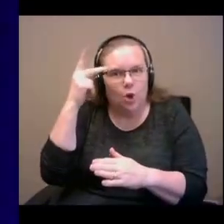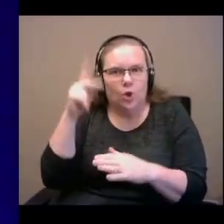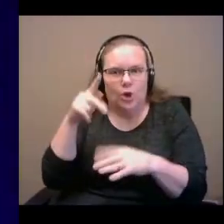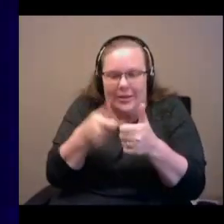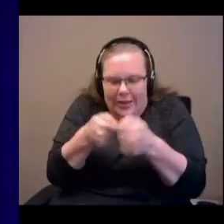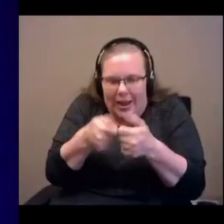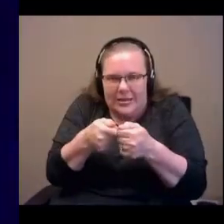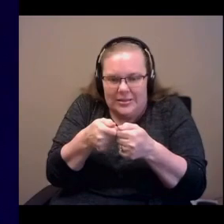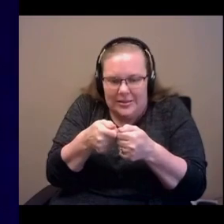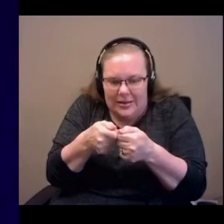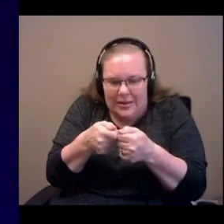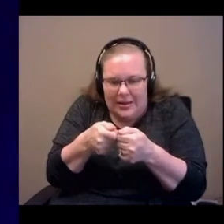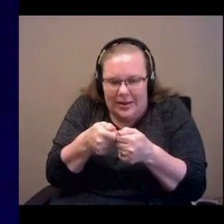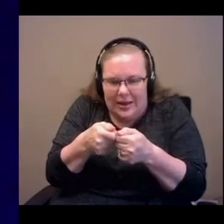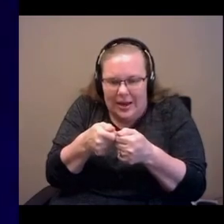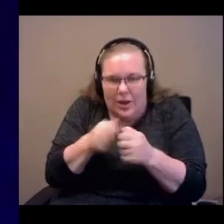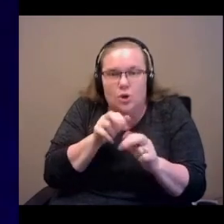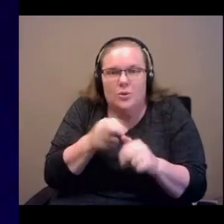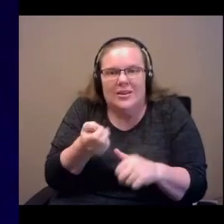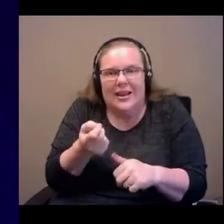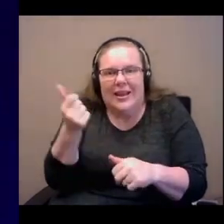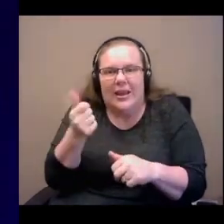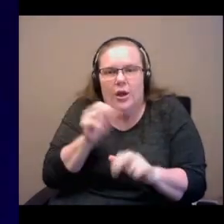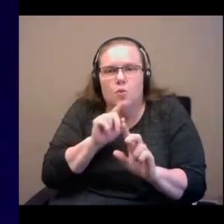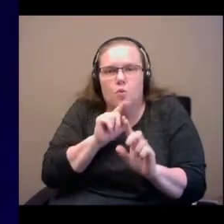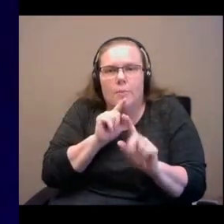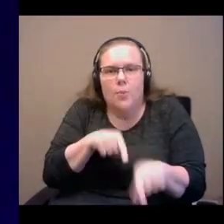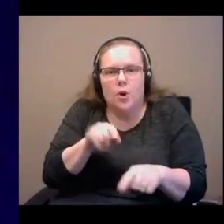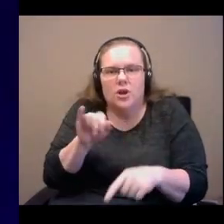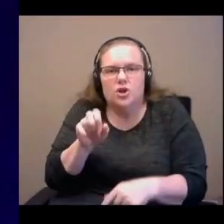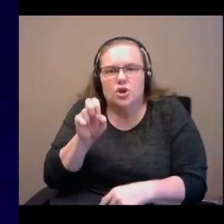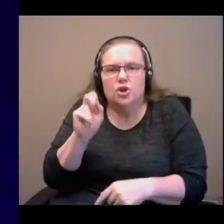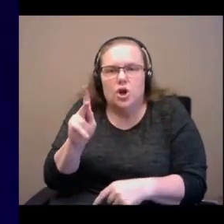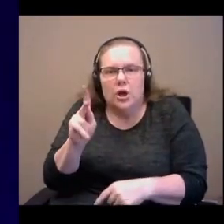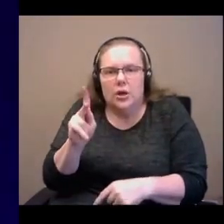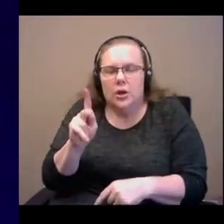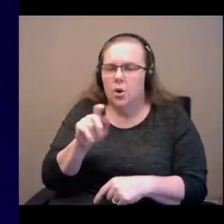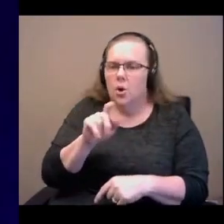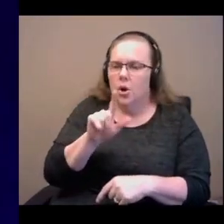report it as junk. When you get that email or that request on LinkedIn from someone you don’t know,